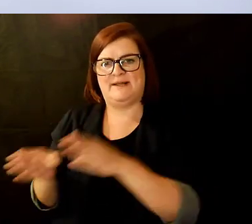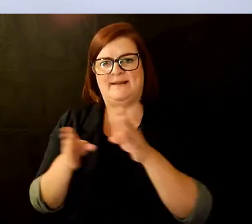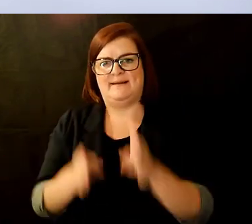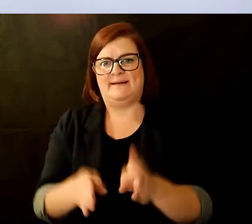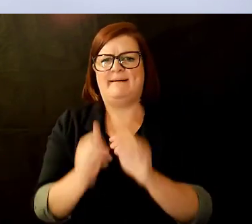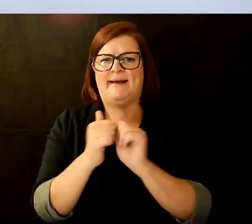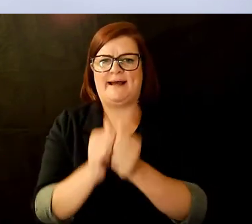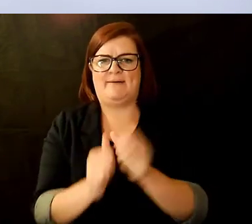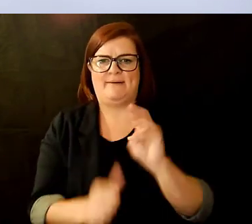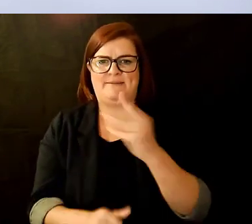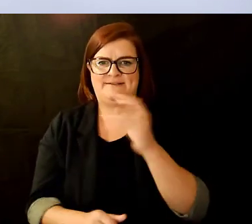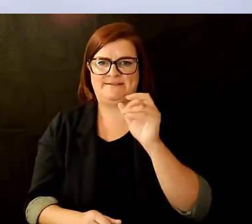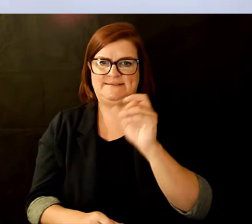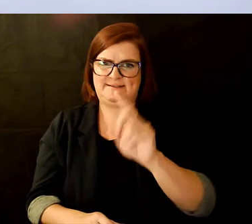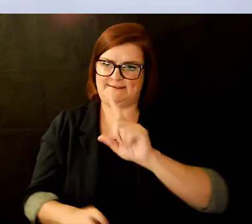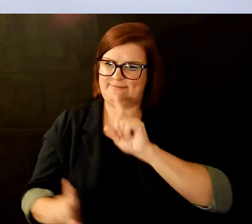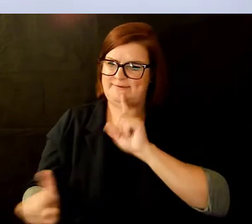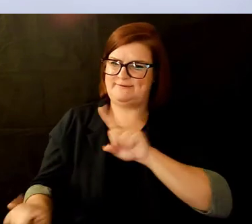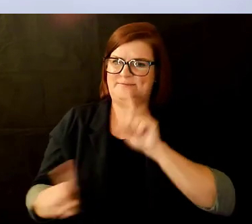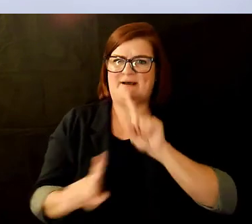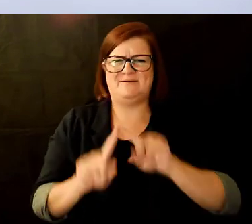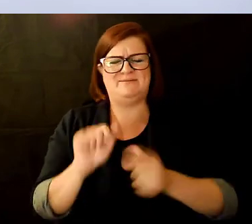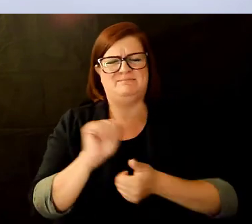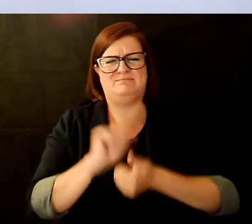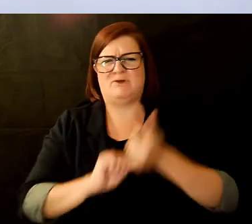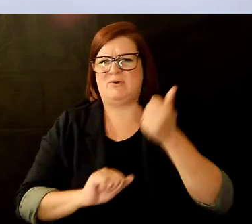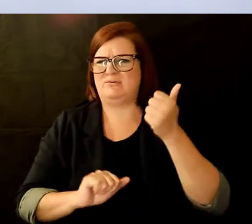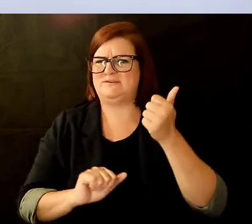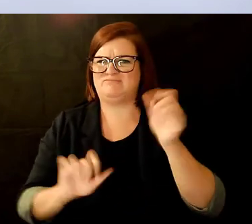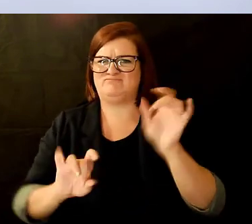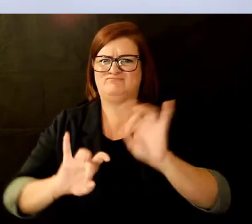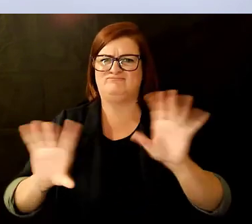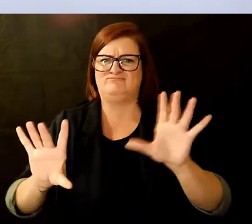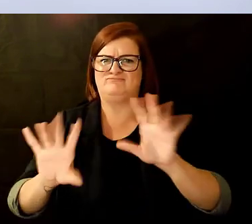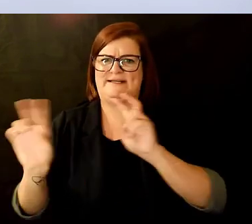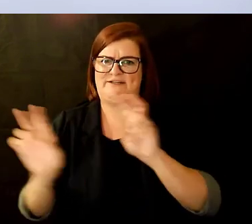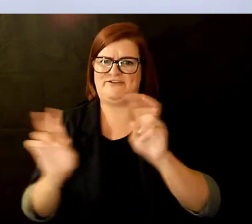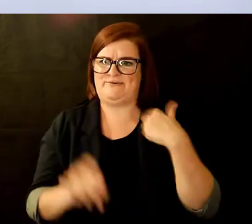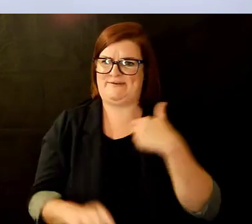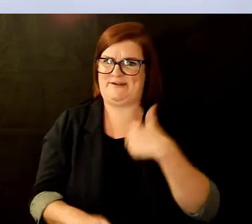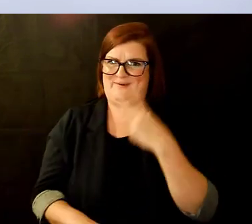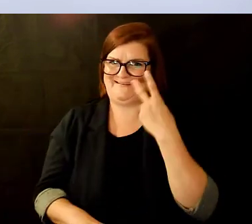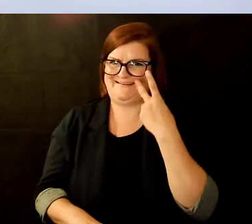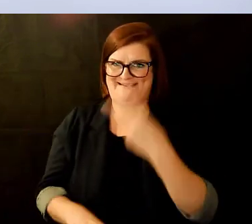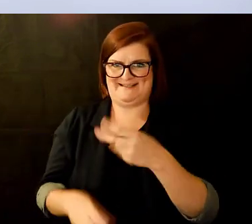to the most pressing issues we see in our community today.